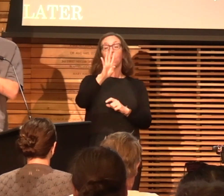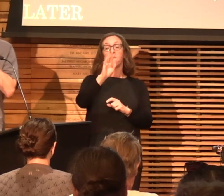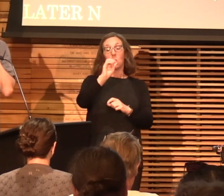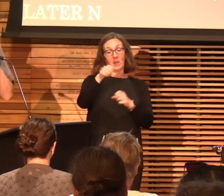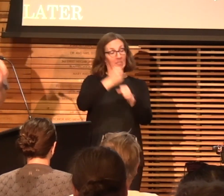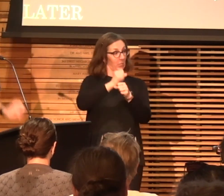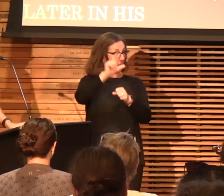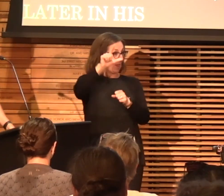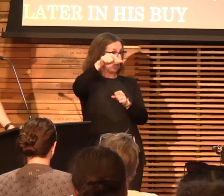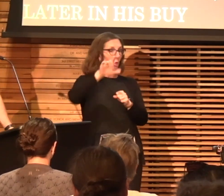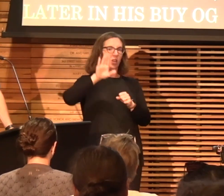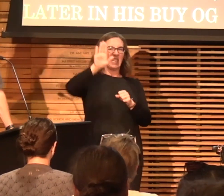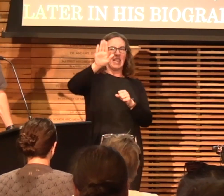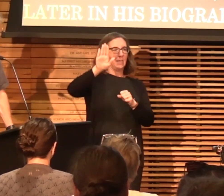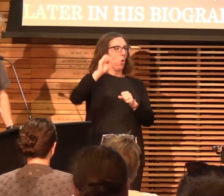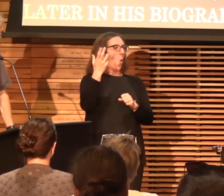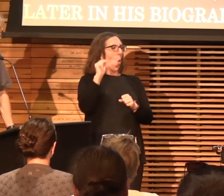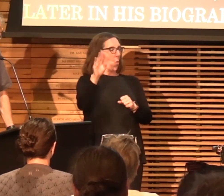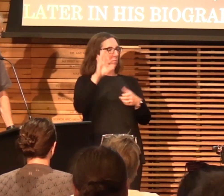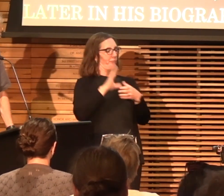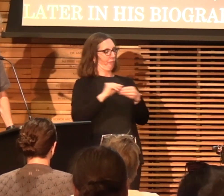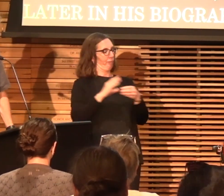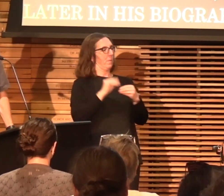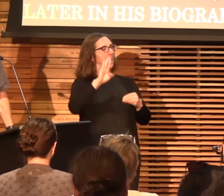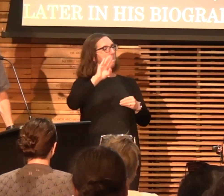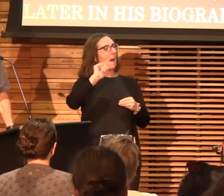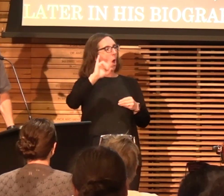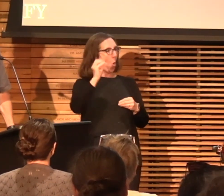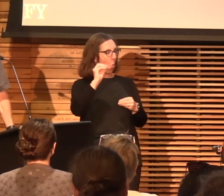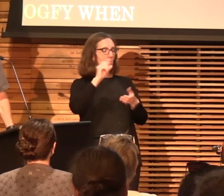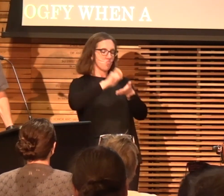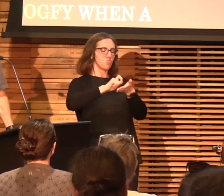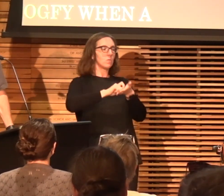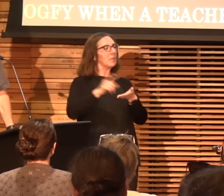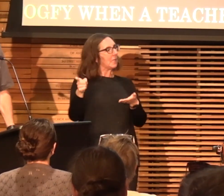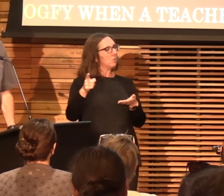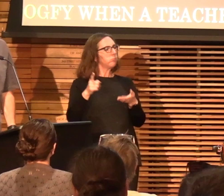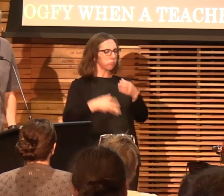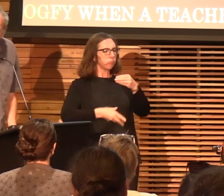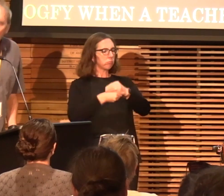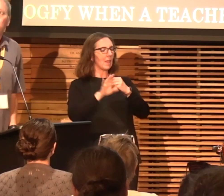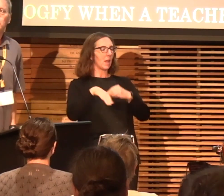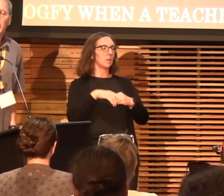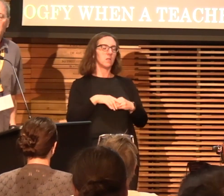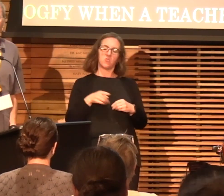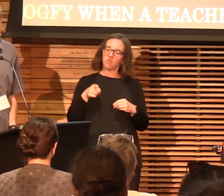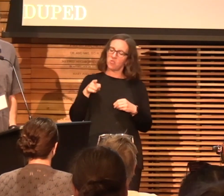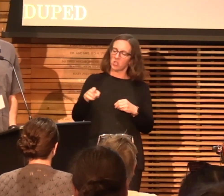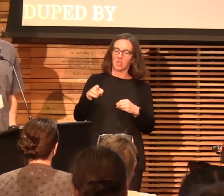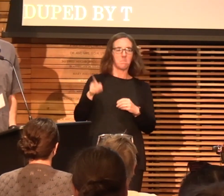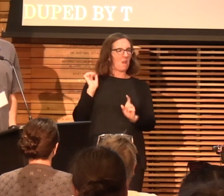in his definitive biography, "Helen and Teacher", repeats this, "She's been duped by the communists."